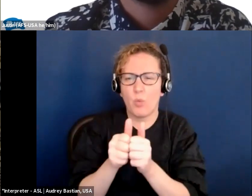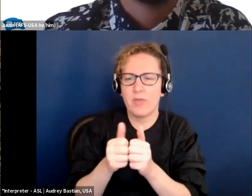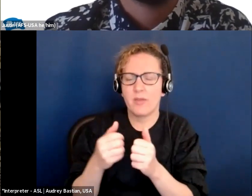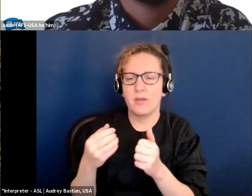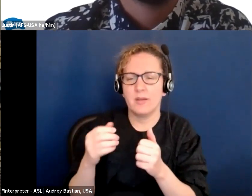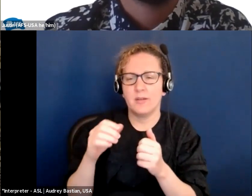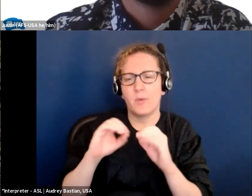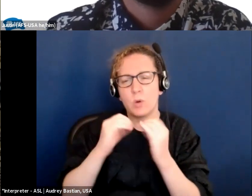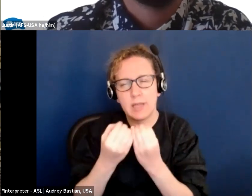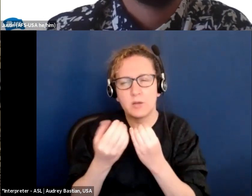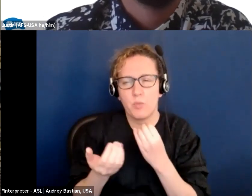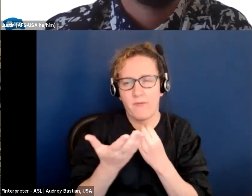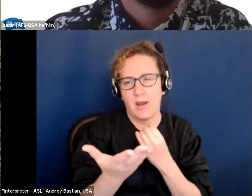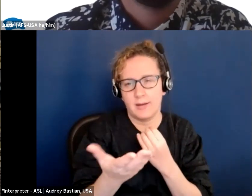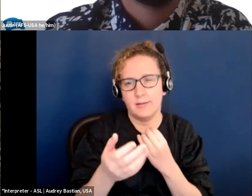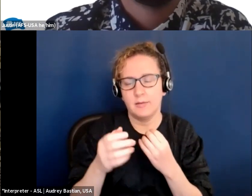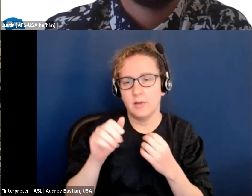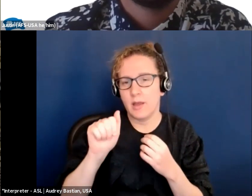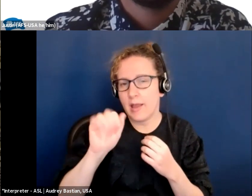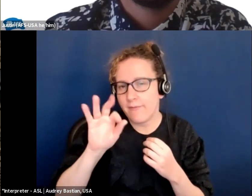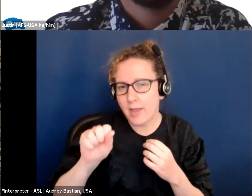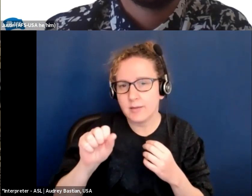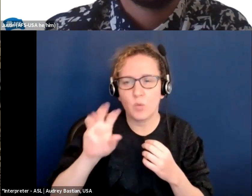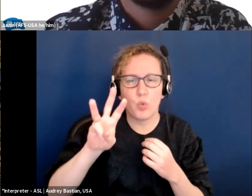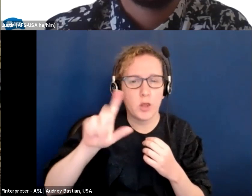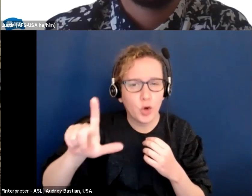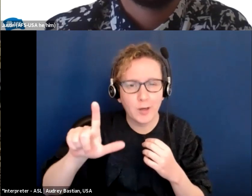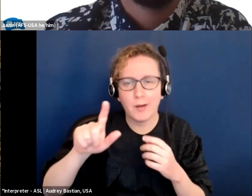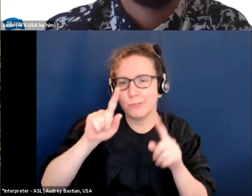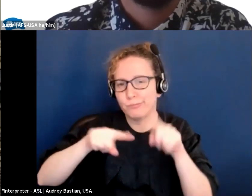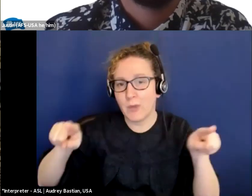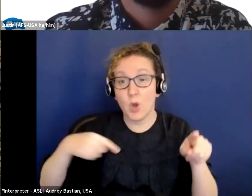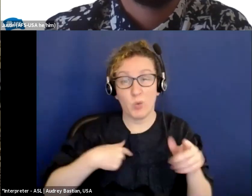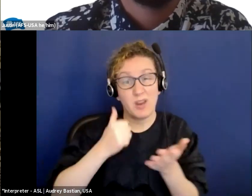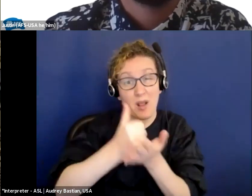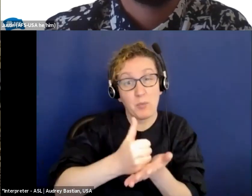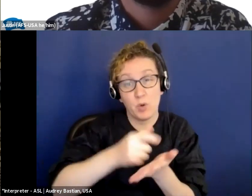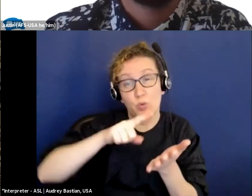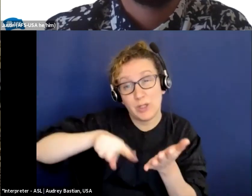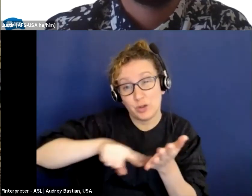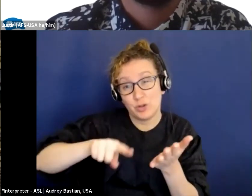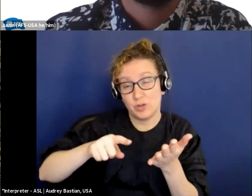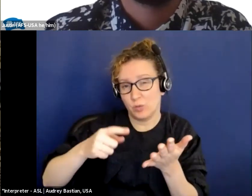AFS or any others, we can help you do that research. On the ISA side, I am one of four